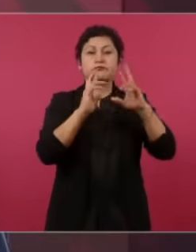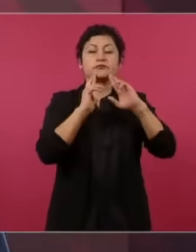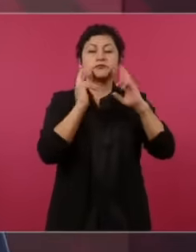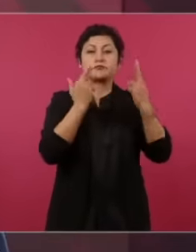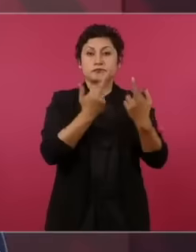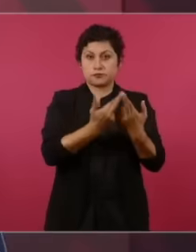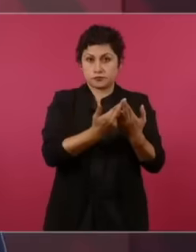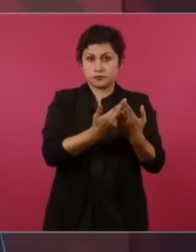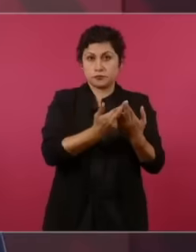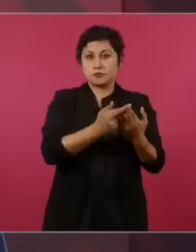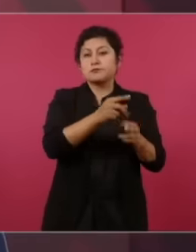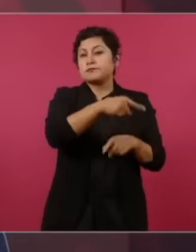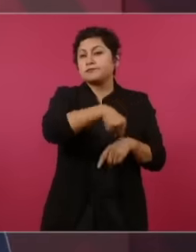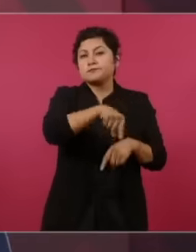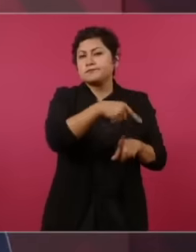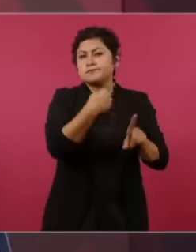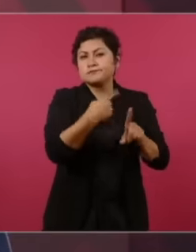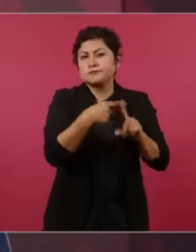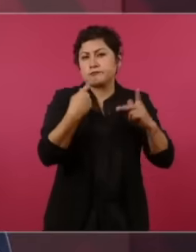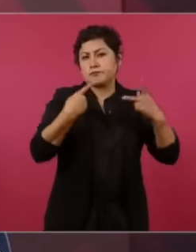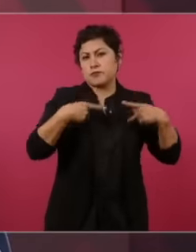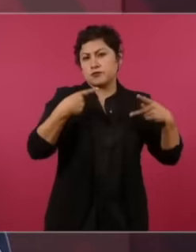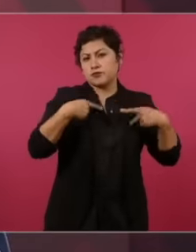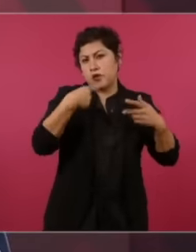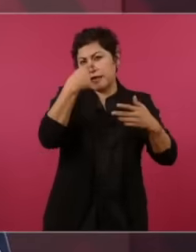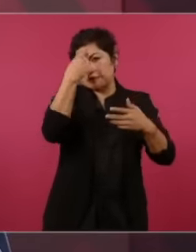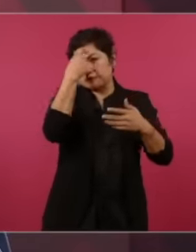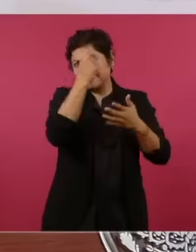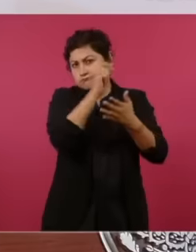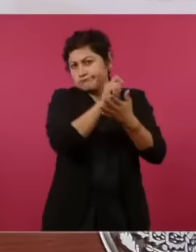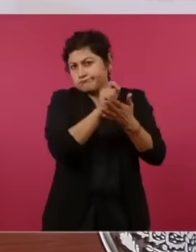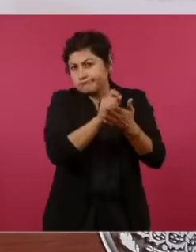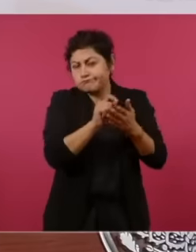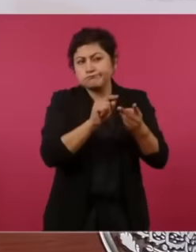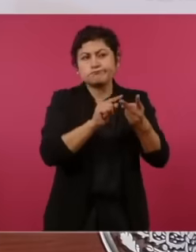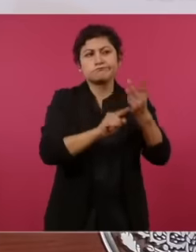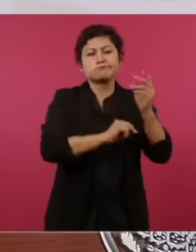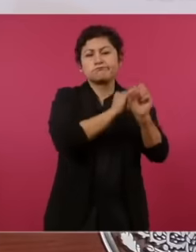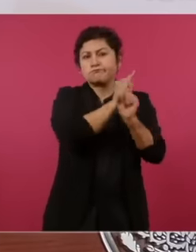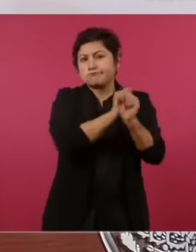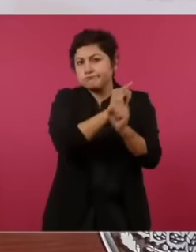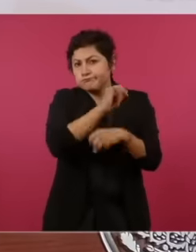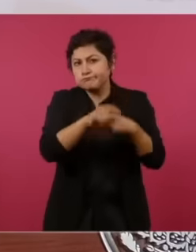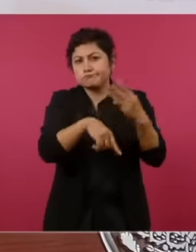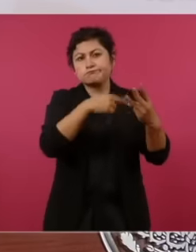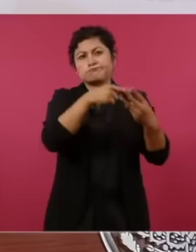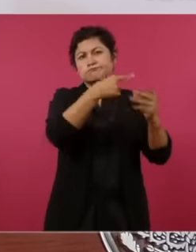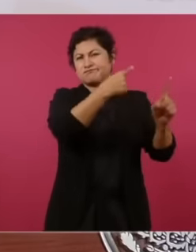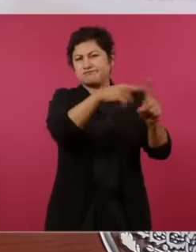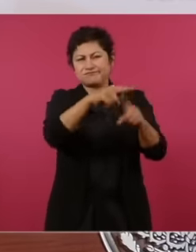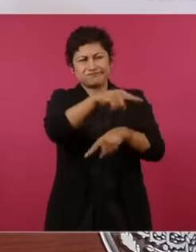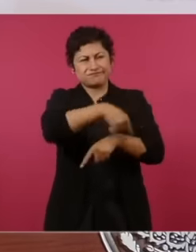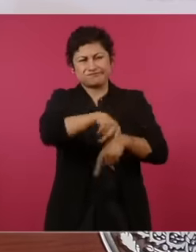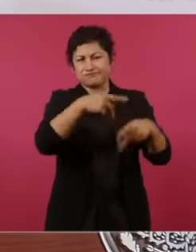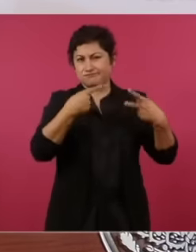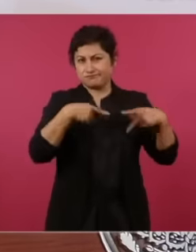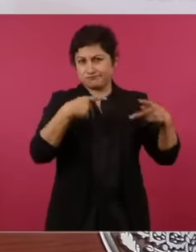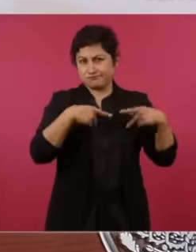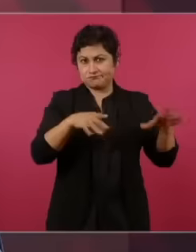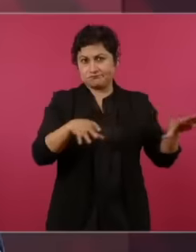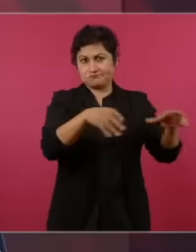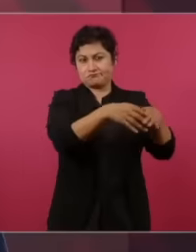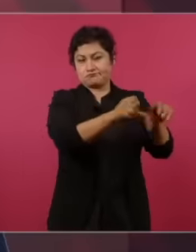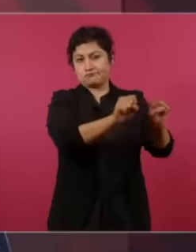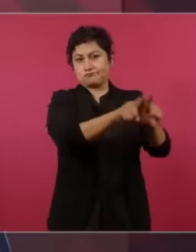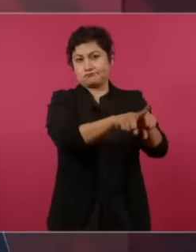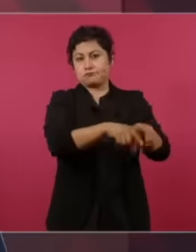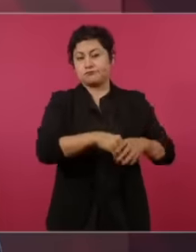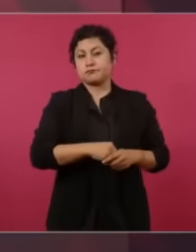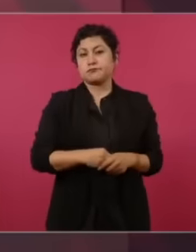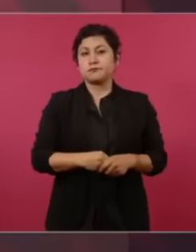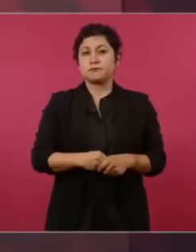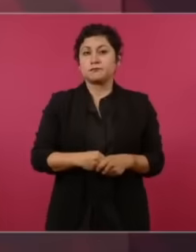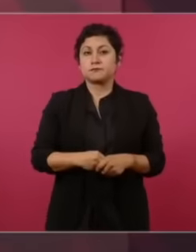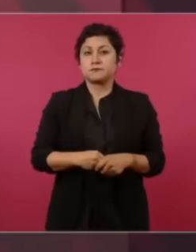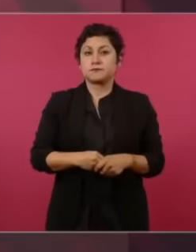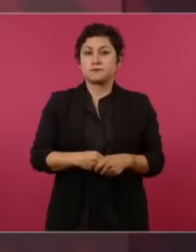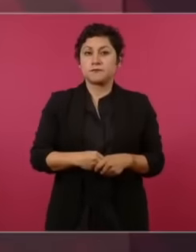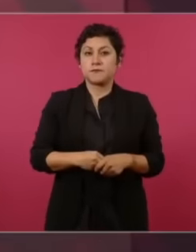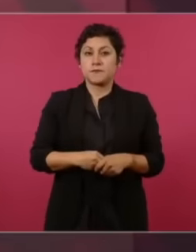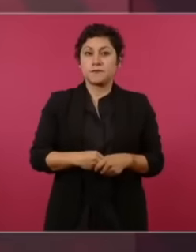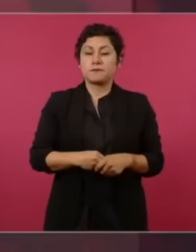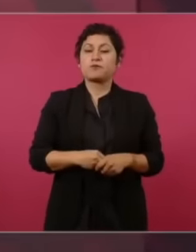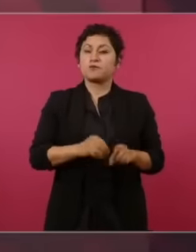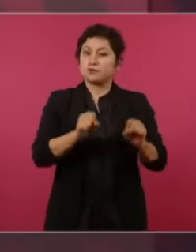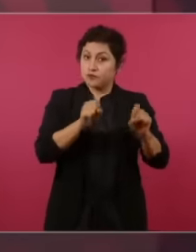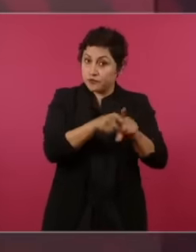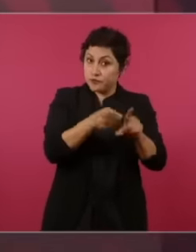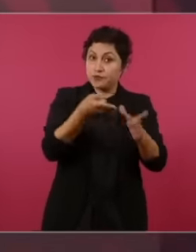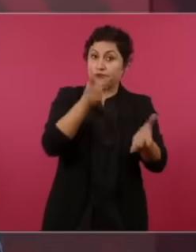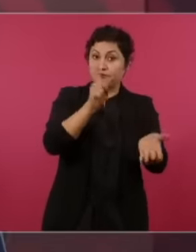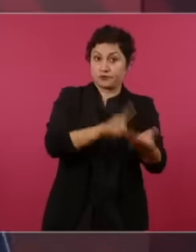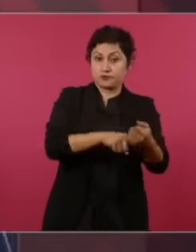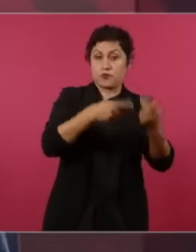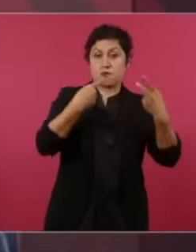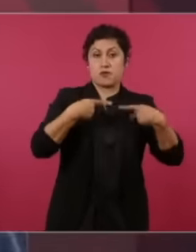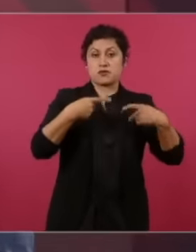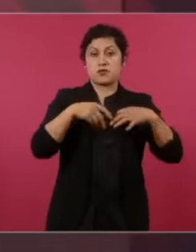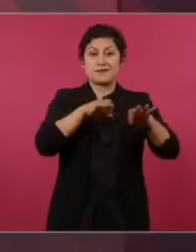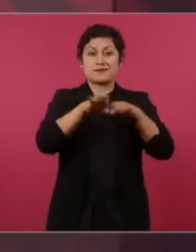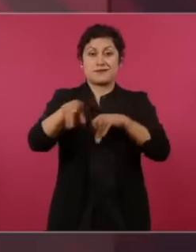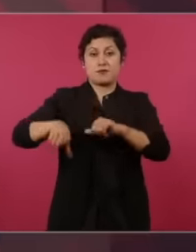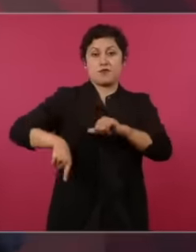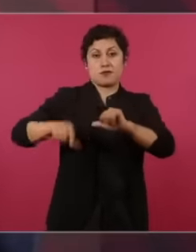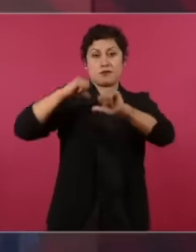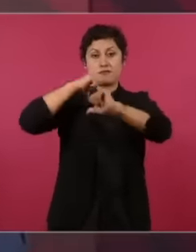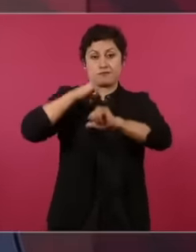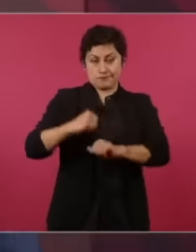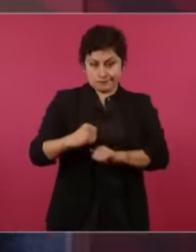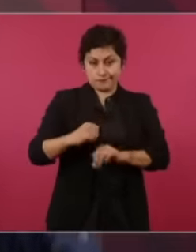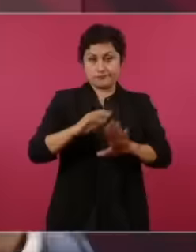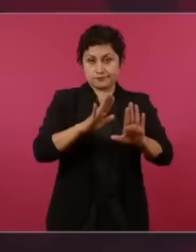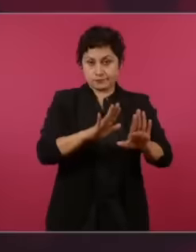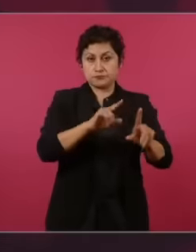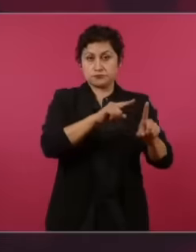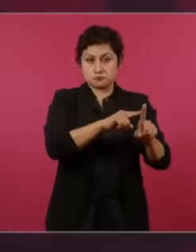and officials and but their opinion is